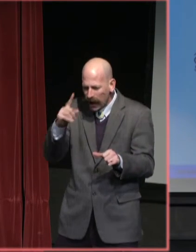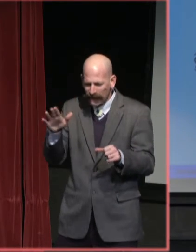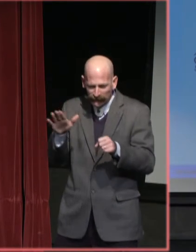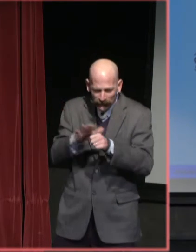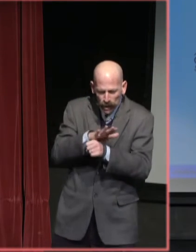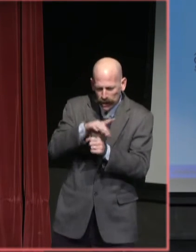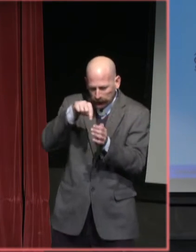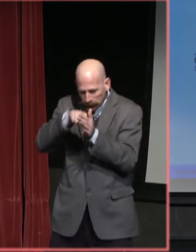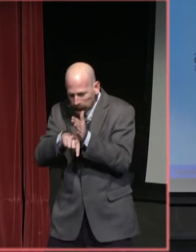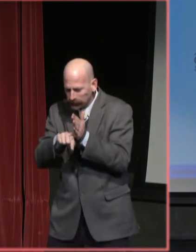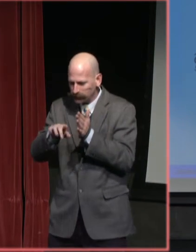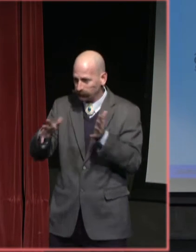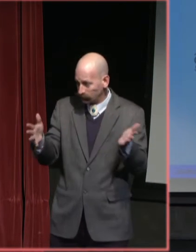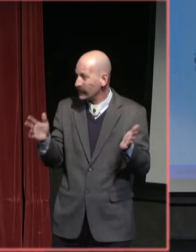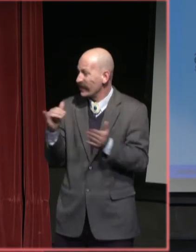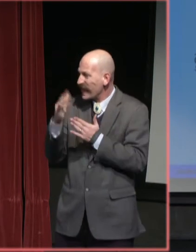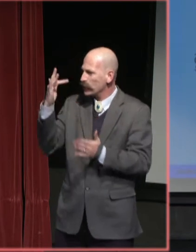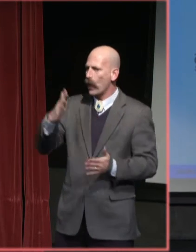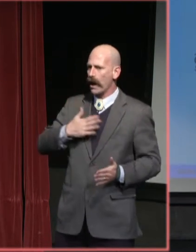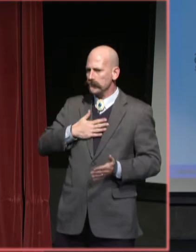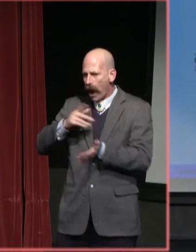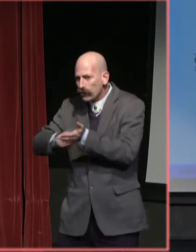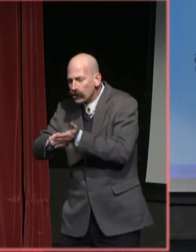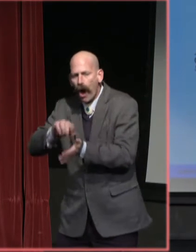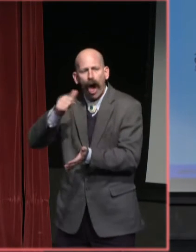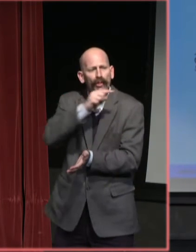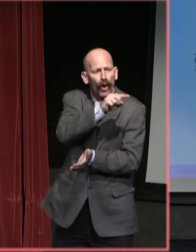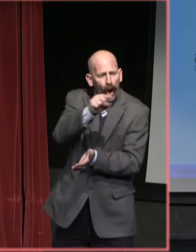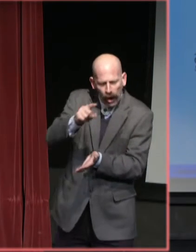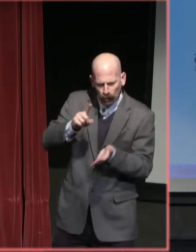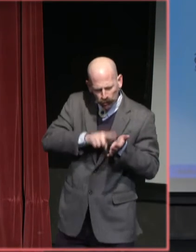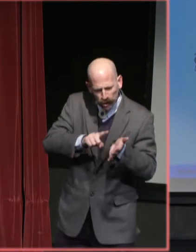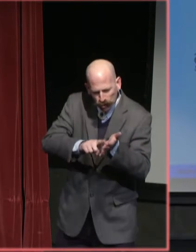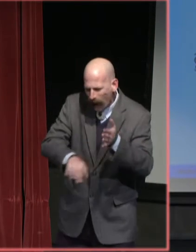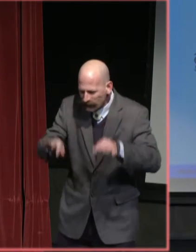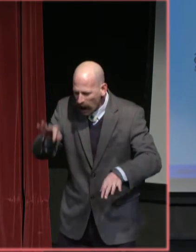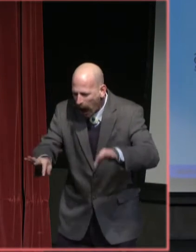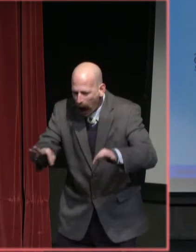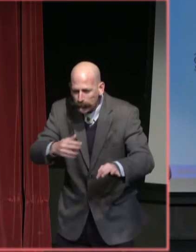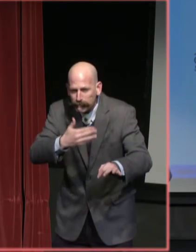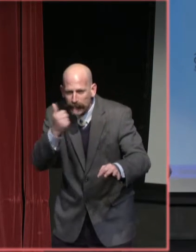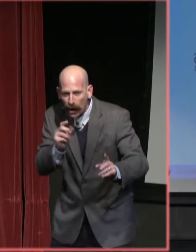Which is why people like me are trying to understand better, so that we can give better answers to the politicians